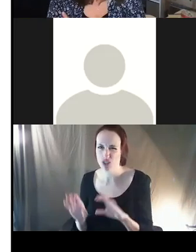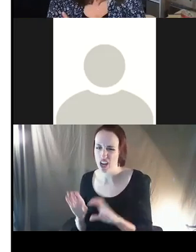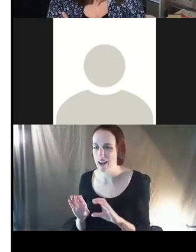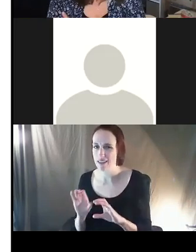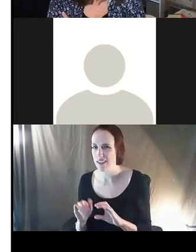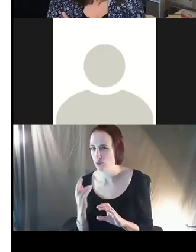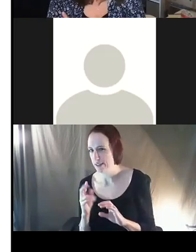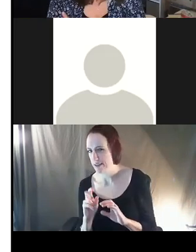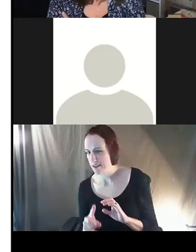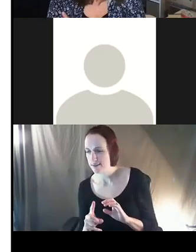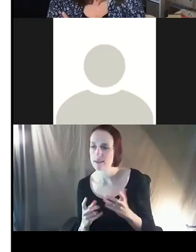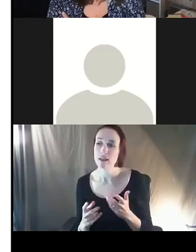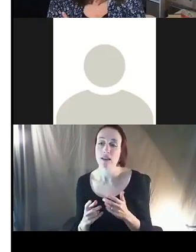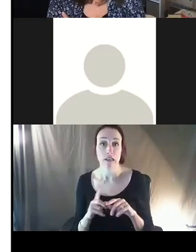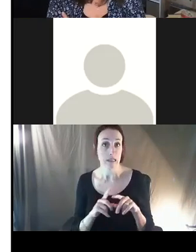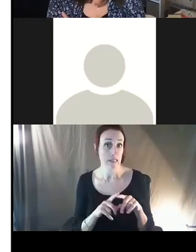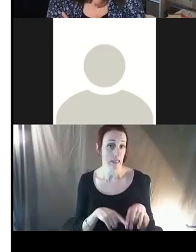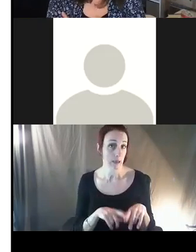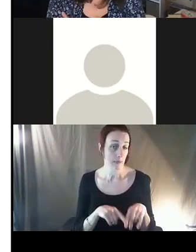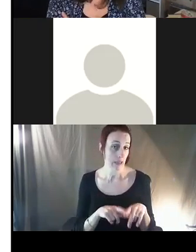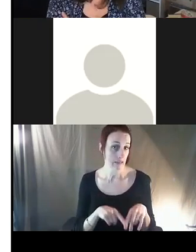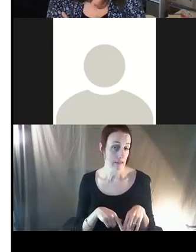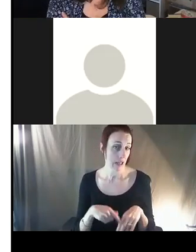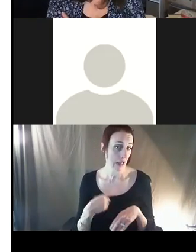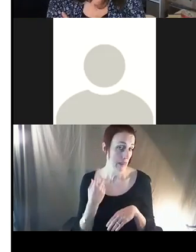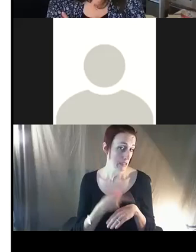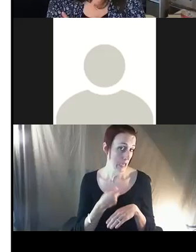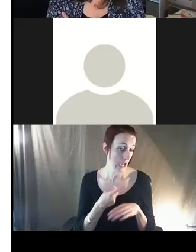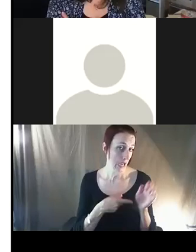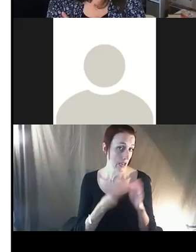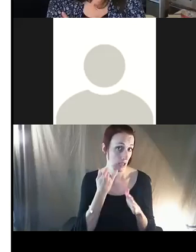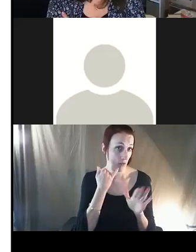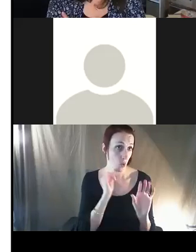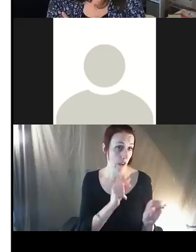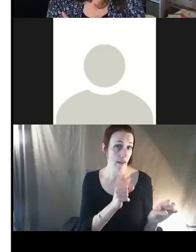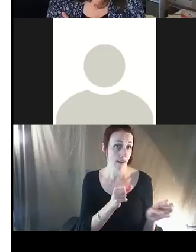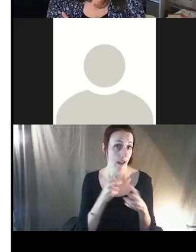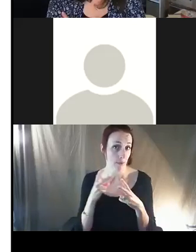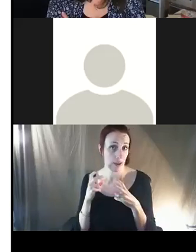Apparently today was the miss. Glenda Sims: If you click on the link, will it